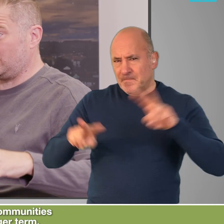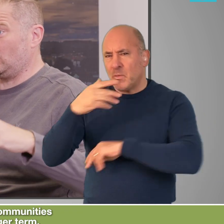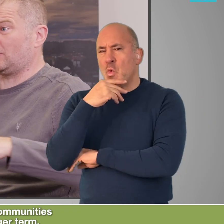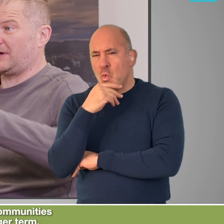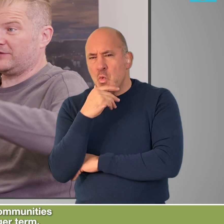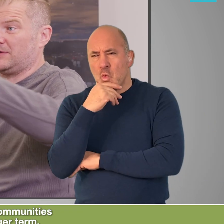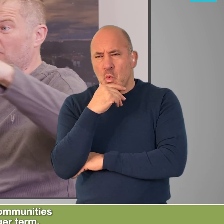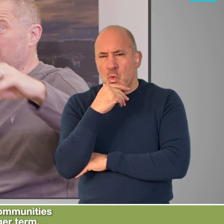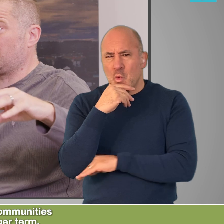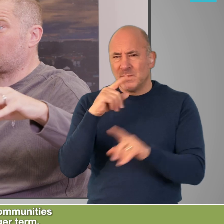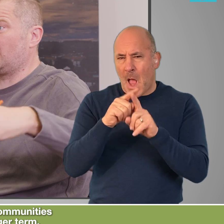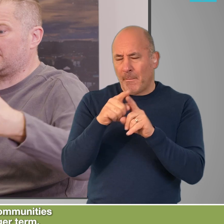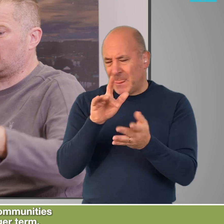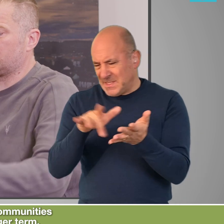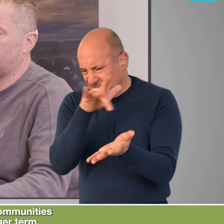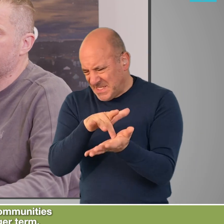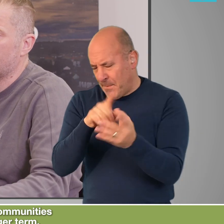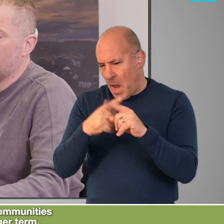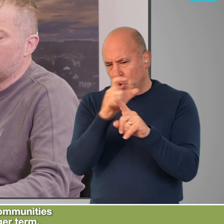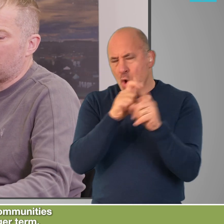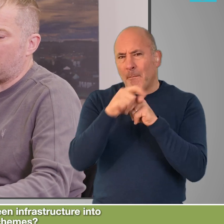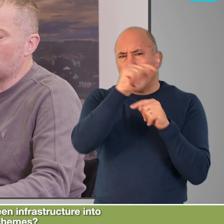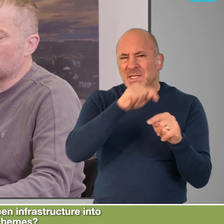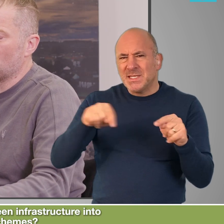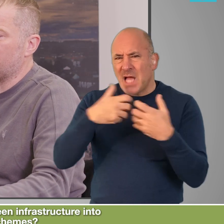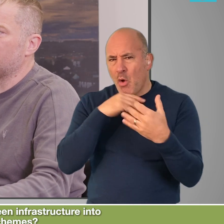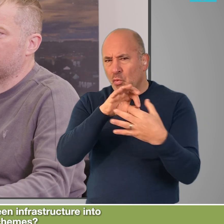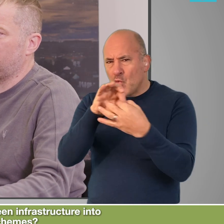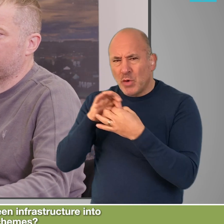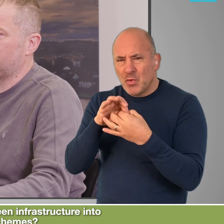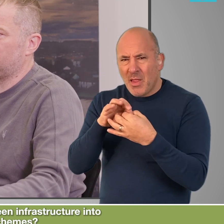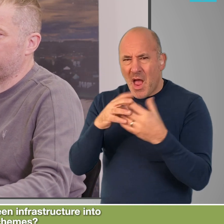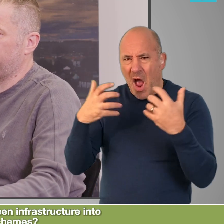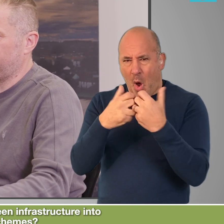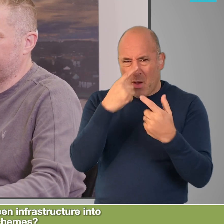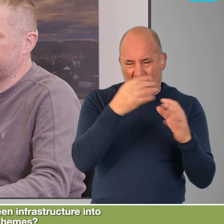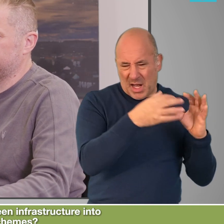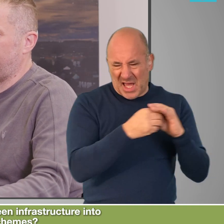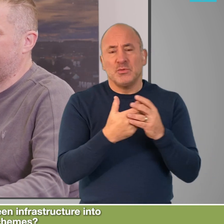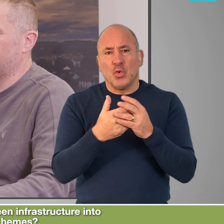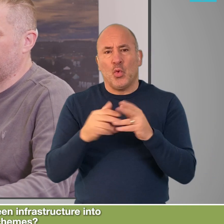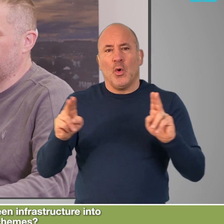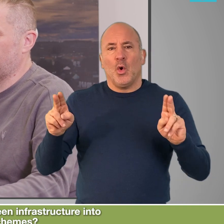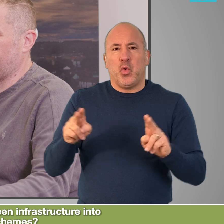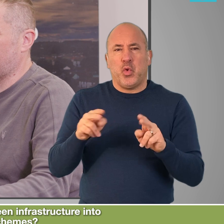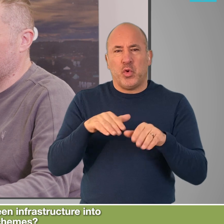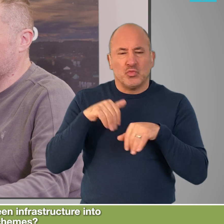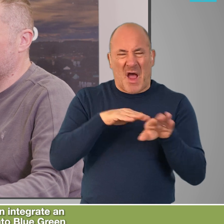but looking at the communities as well in the longer term, how can we integrate Blue Green infrastructure into traffic calming schemes?